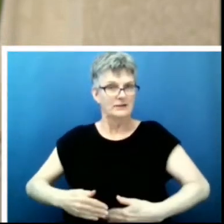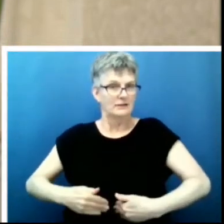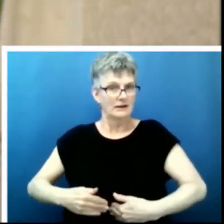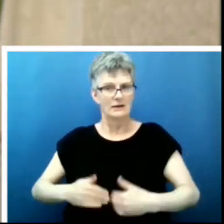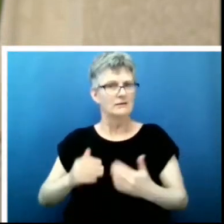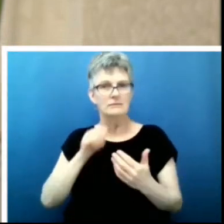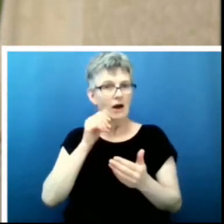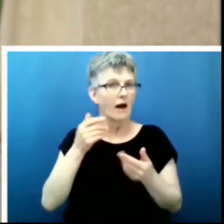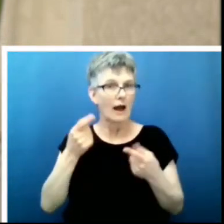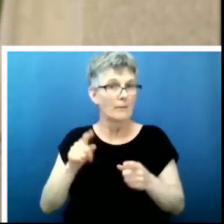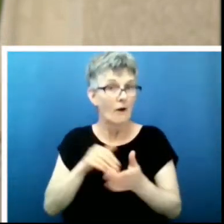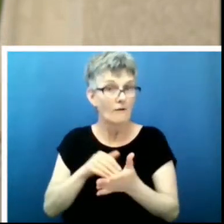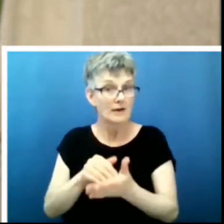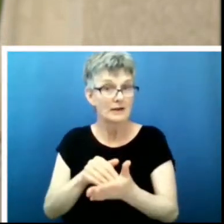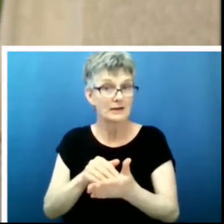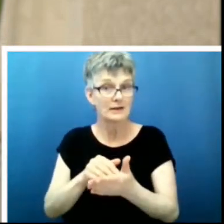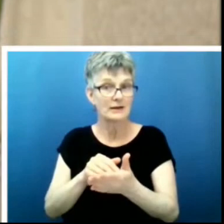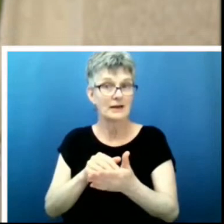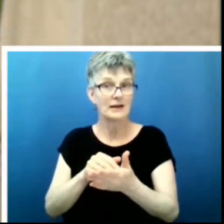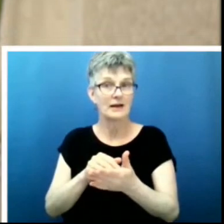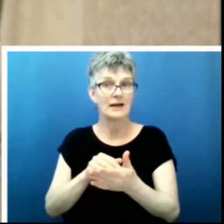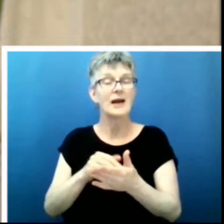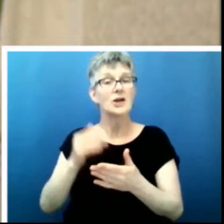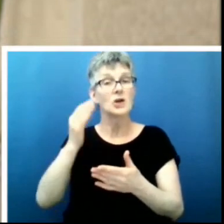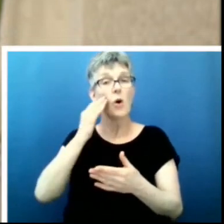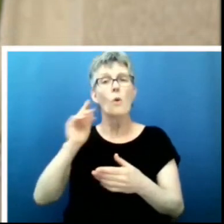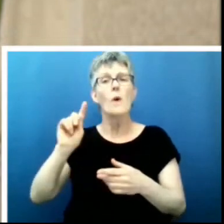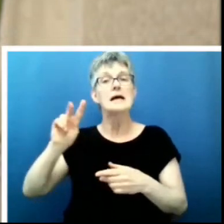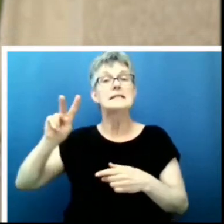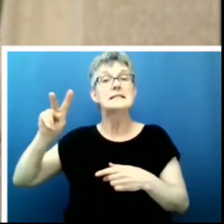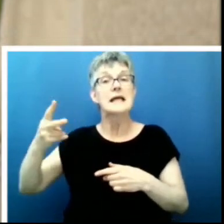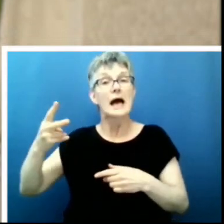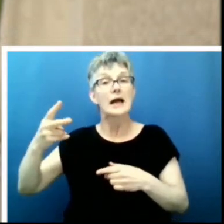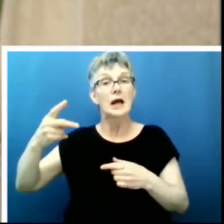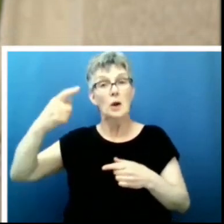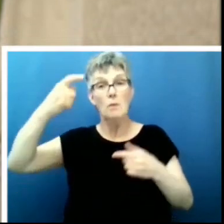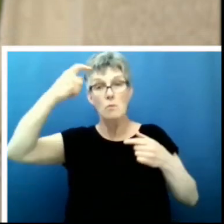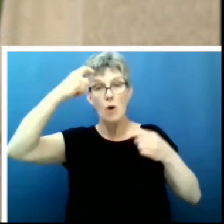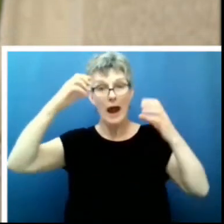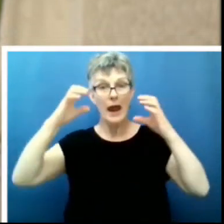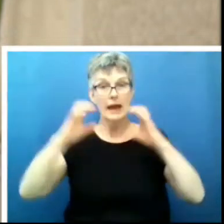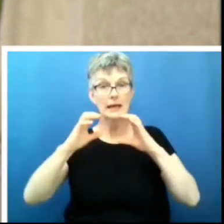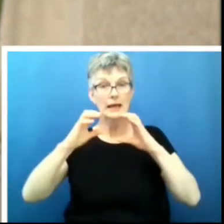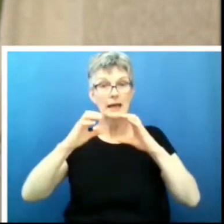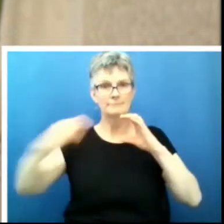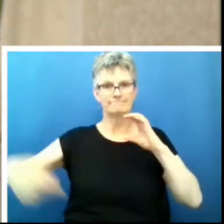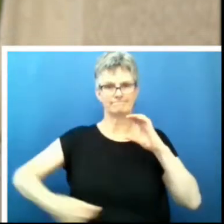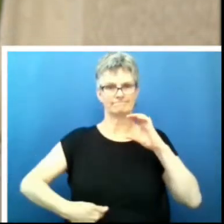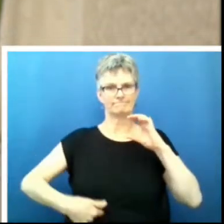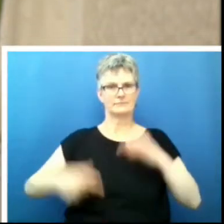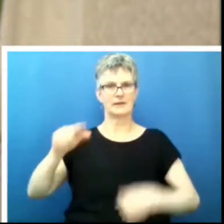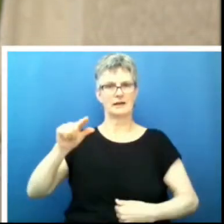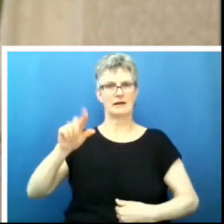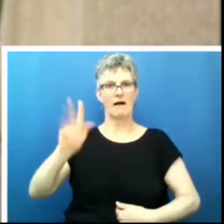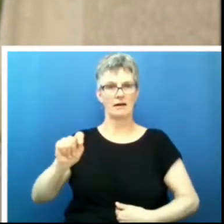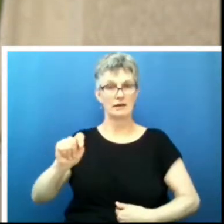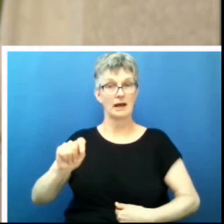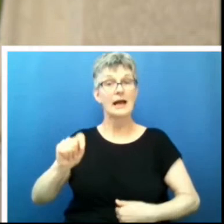The gut is called the second brain because if you were to cut off your central nervous system of your brain and spinal cord, your gut would still keep working.